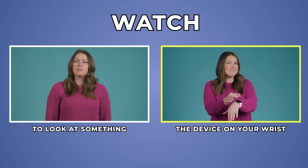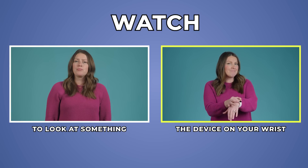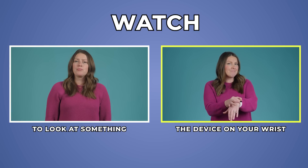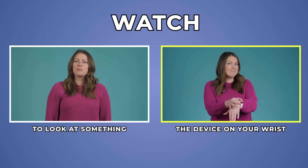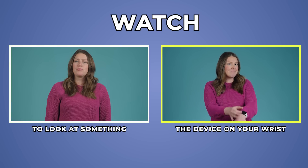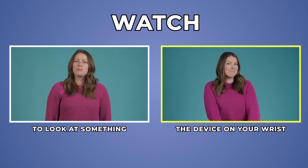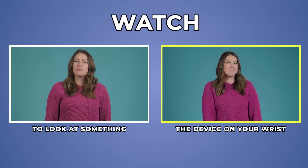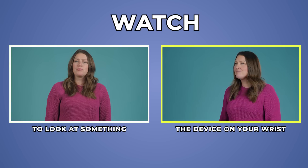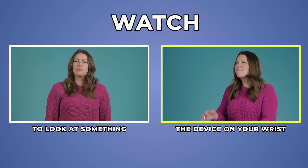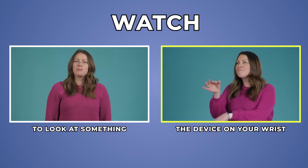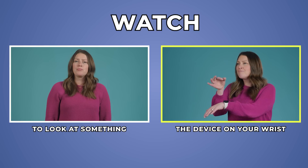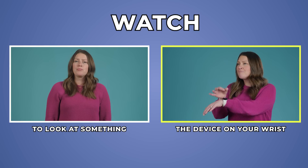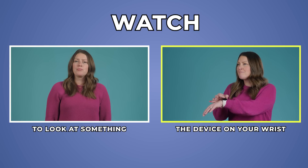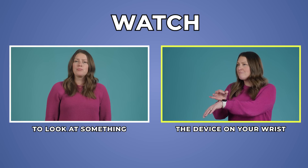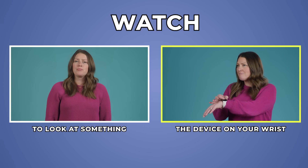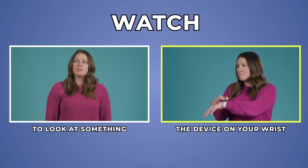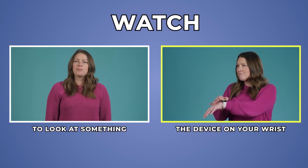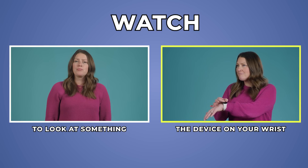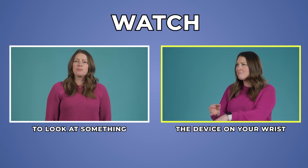The device on your wrist.